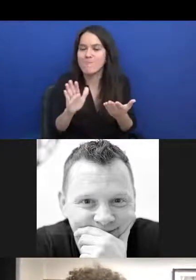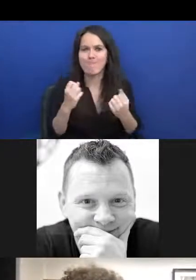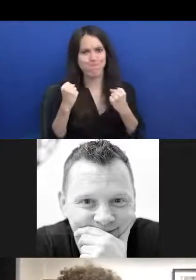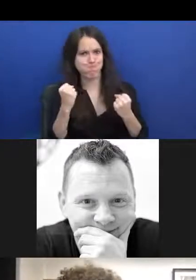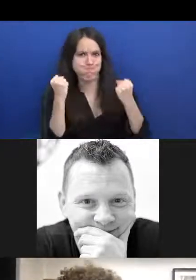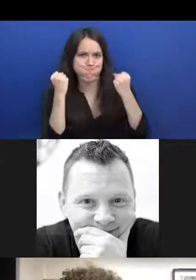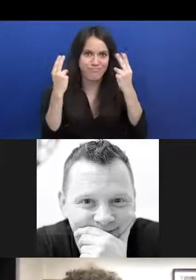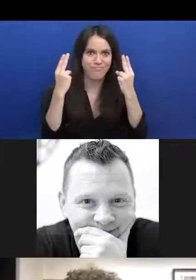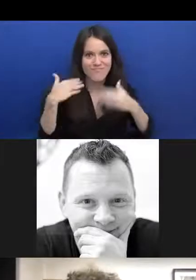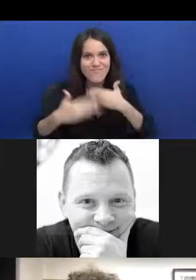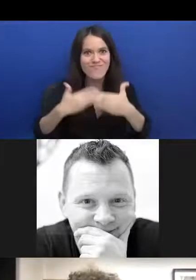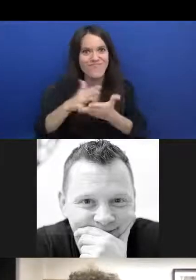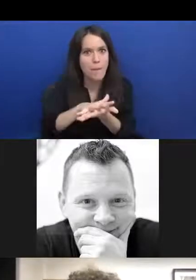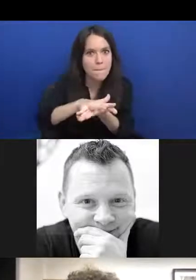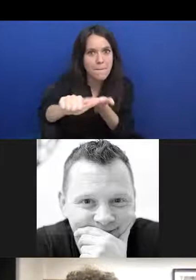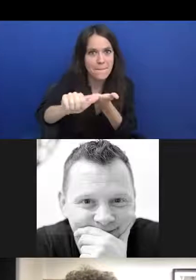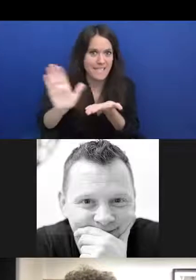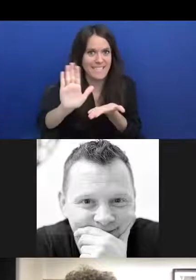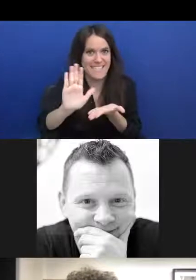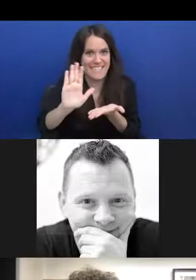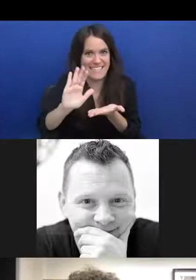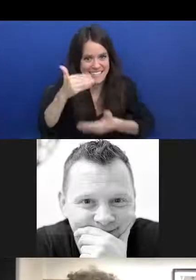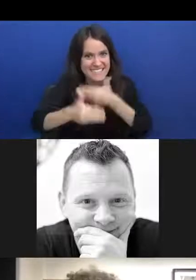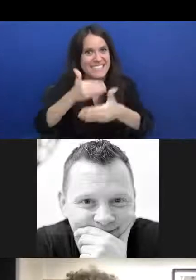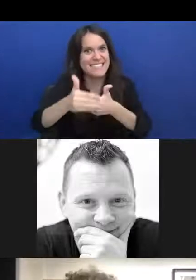being swamped by these other languages when the island was settled